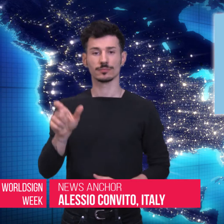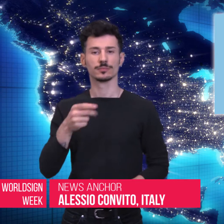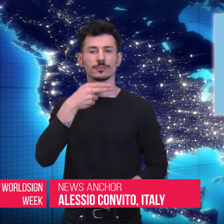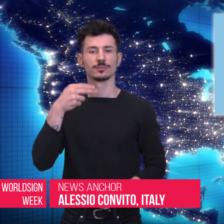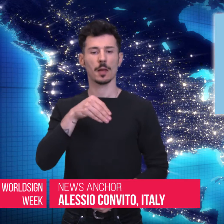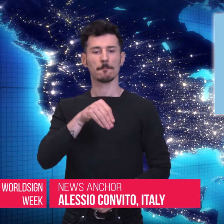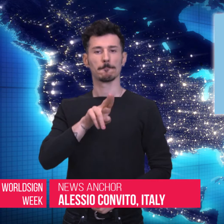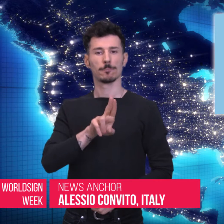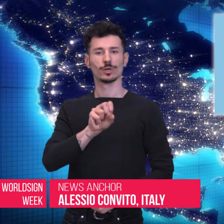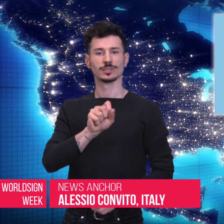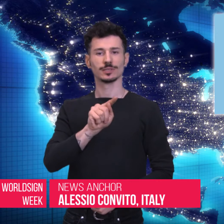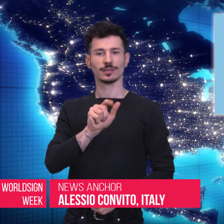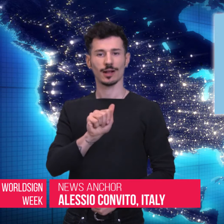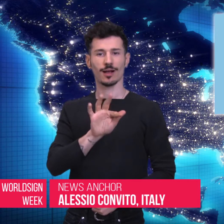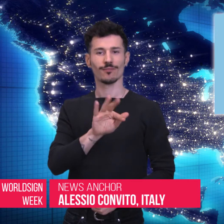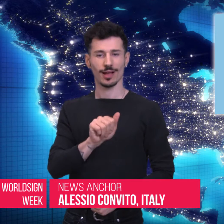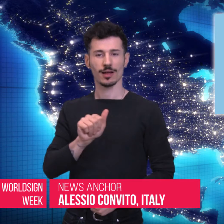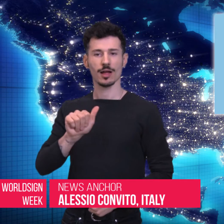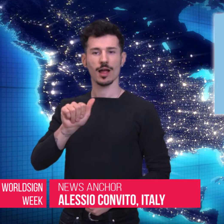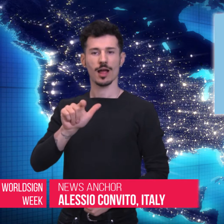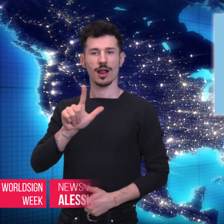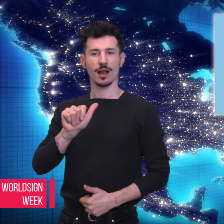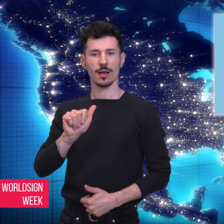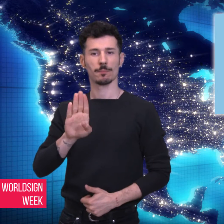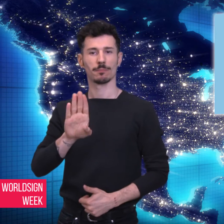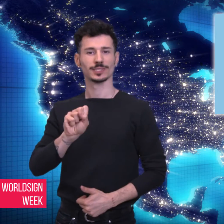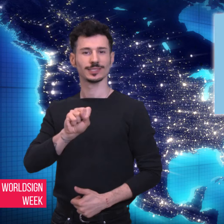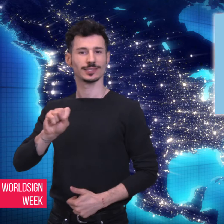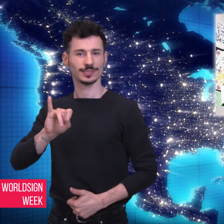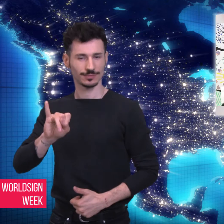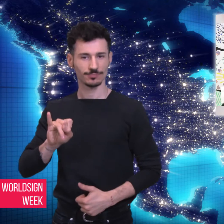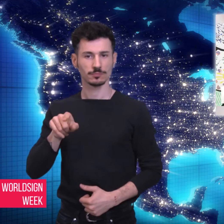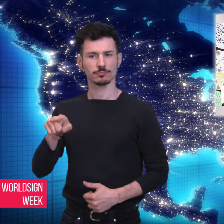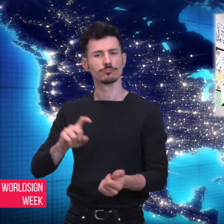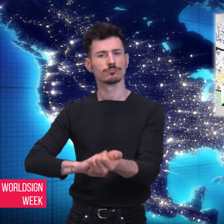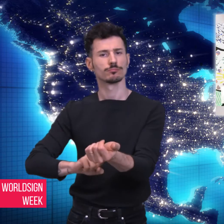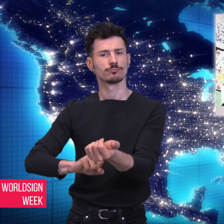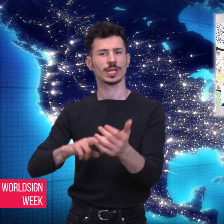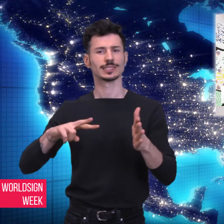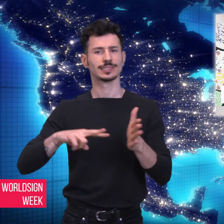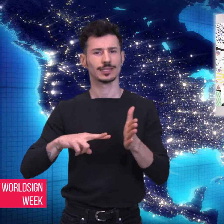TV show called Black Summer. His name is Mustafa Alabssi